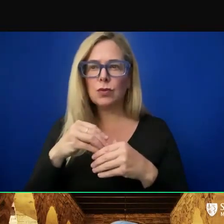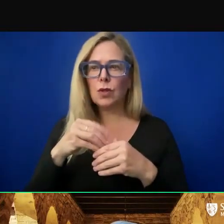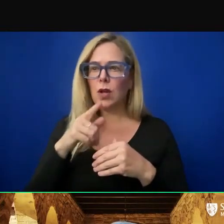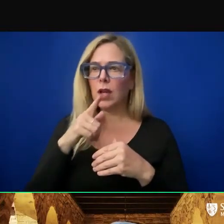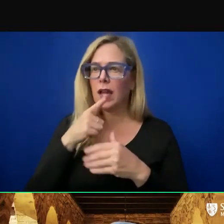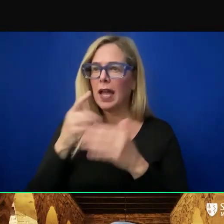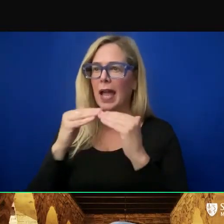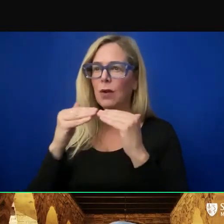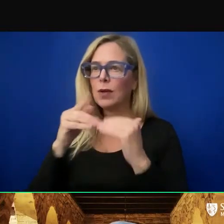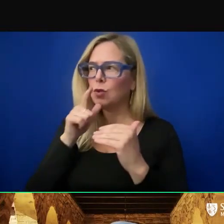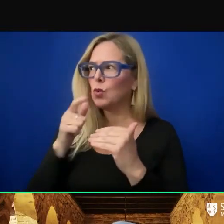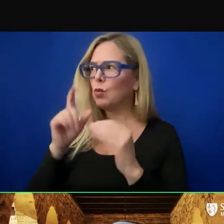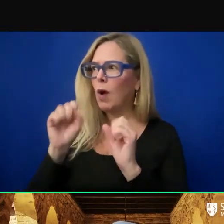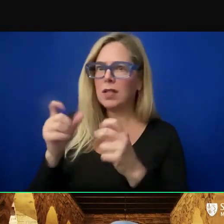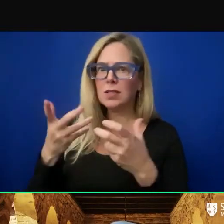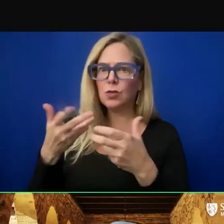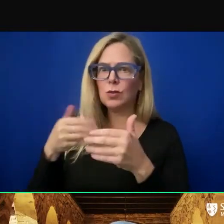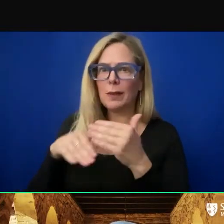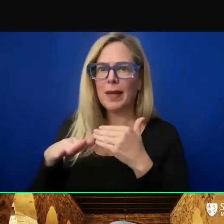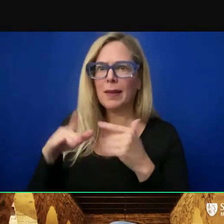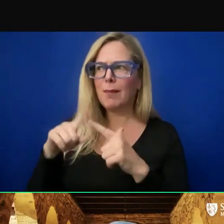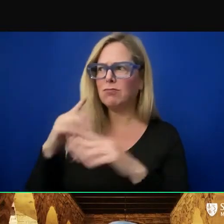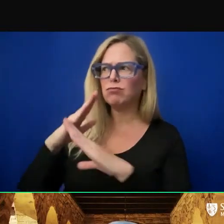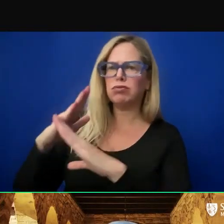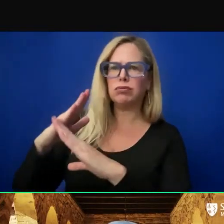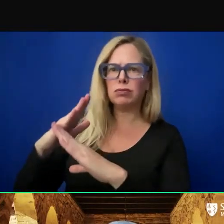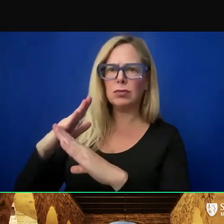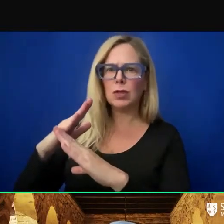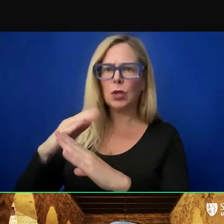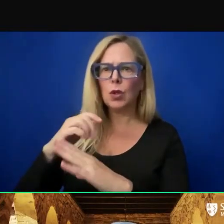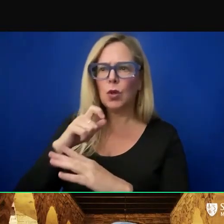whose presence in the room is under constant threat of erasure.